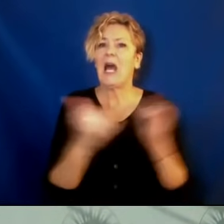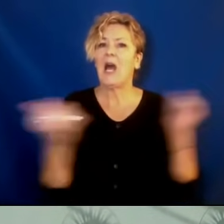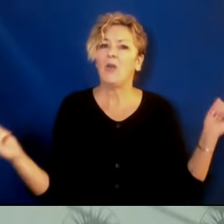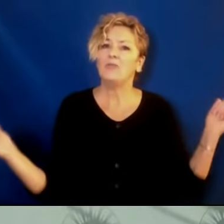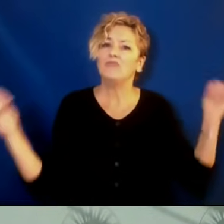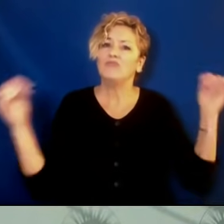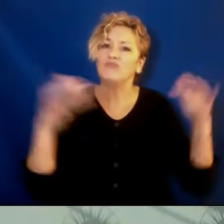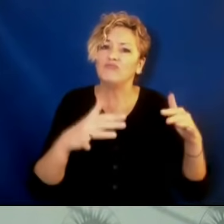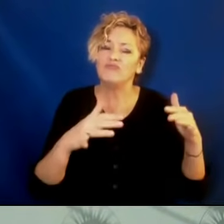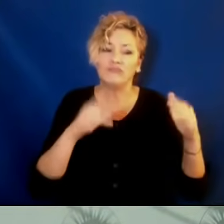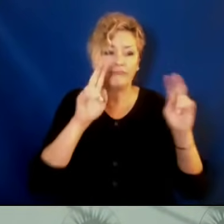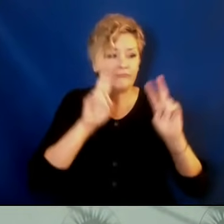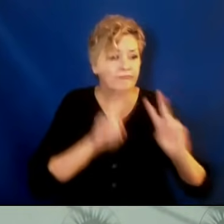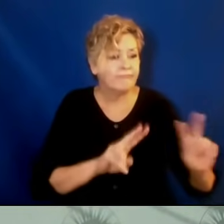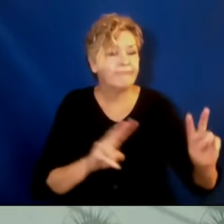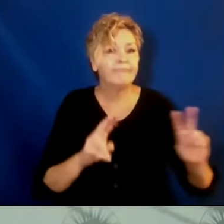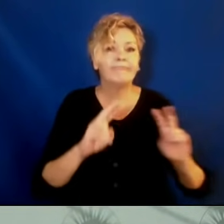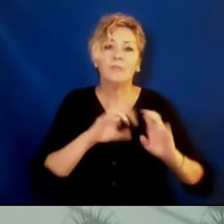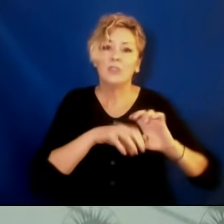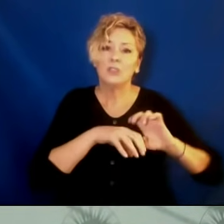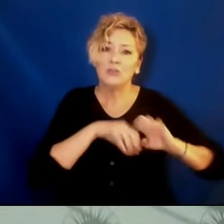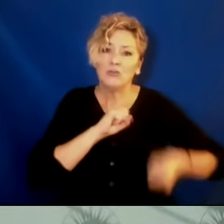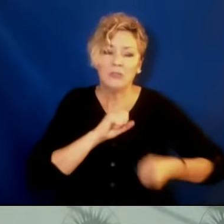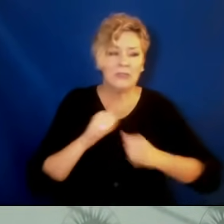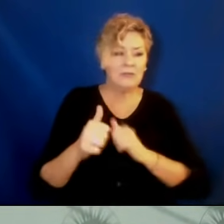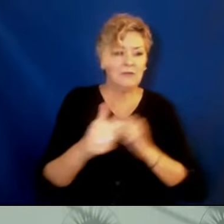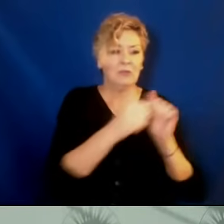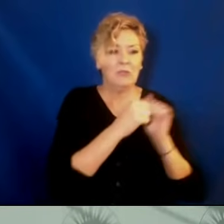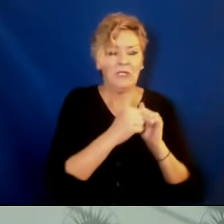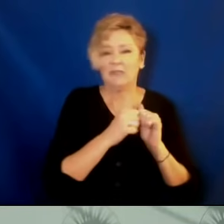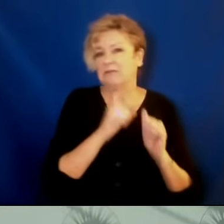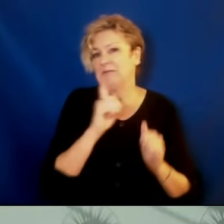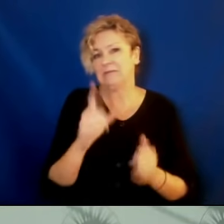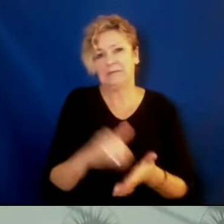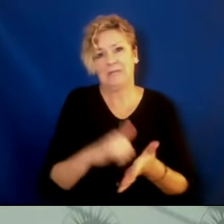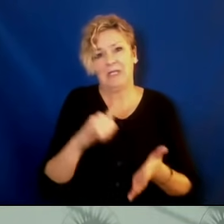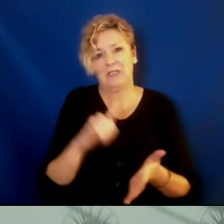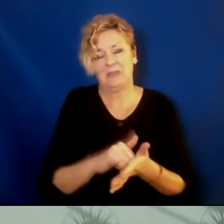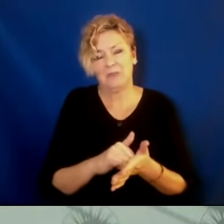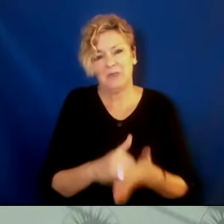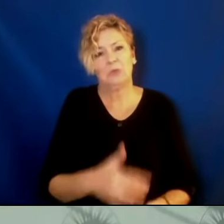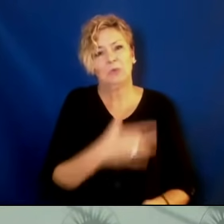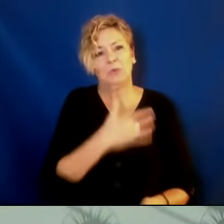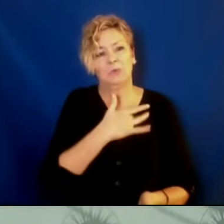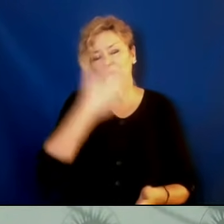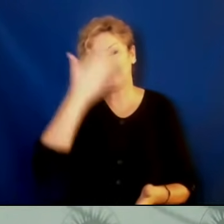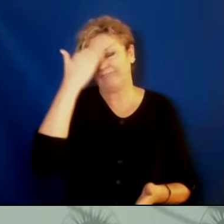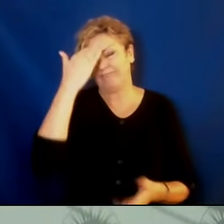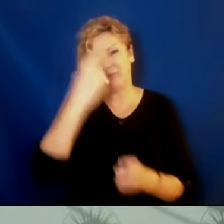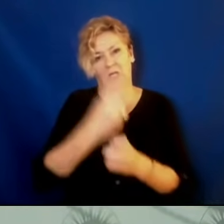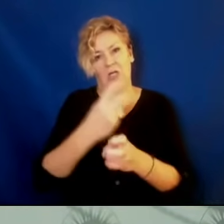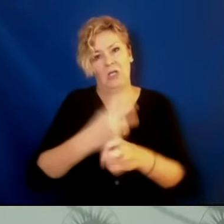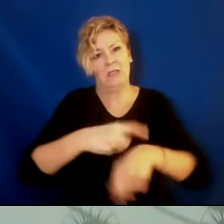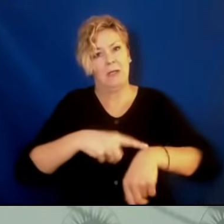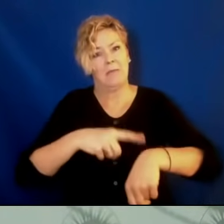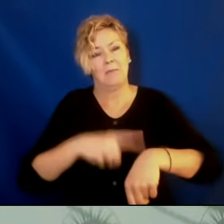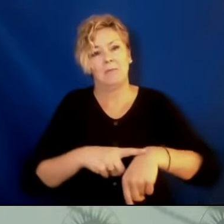All morning long term care five in the Vancouver coastal how the 31 in the Fraser health Authority, this